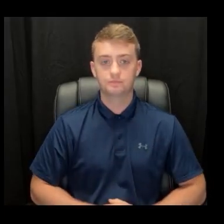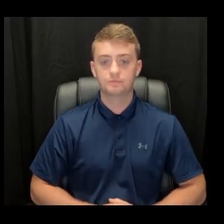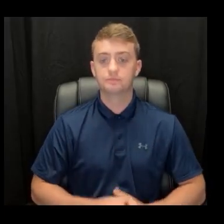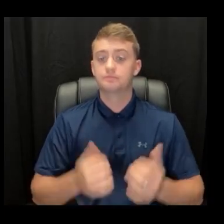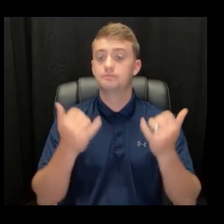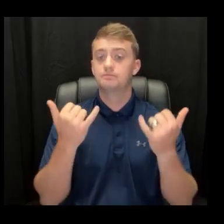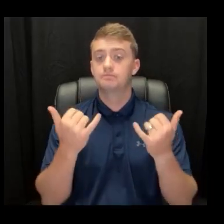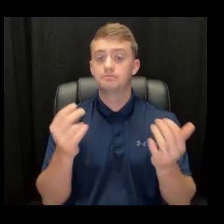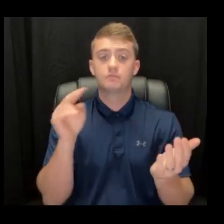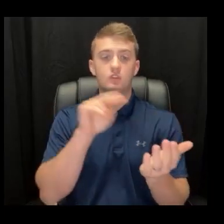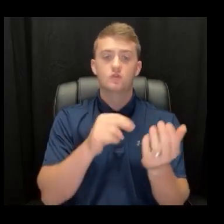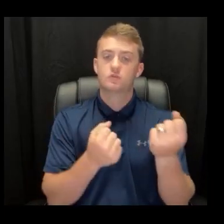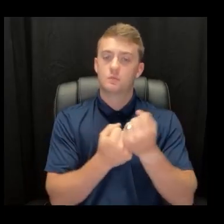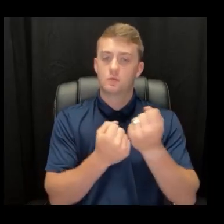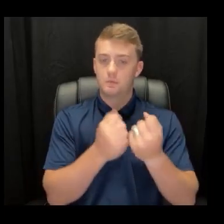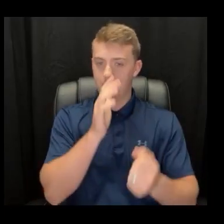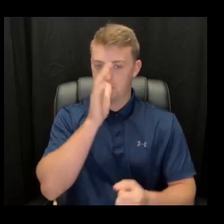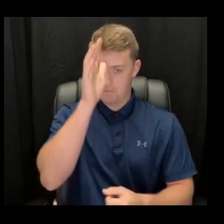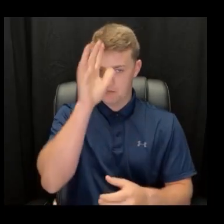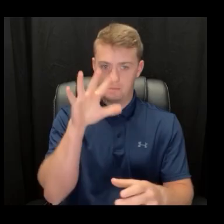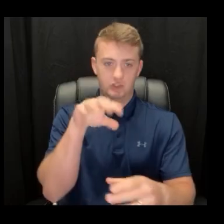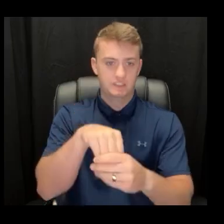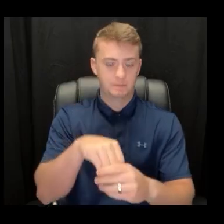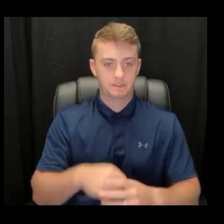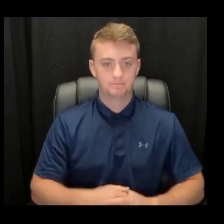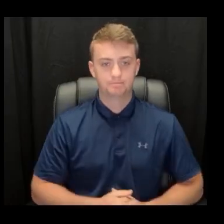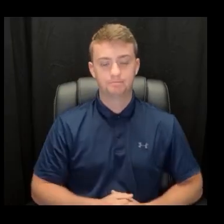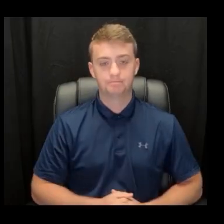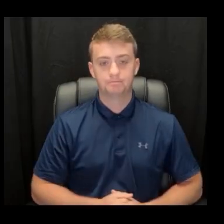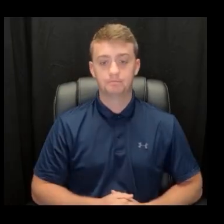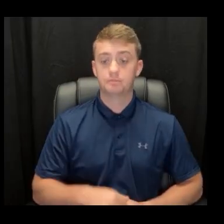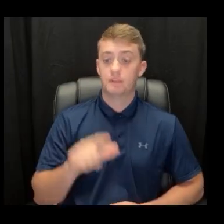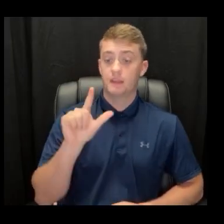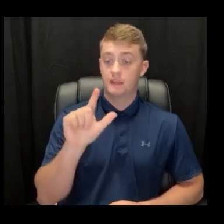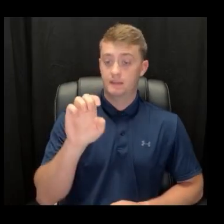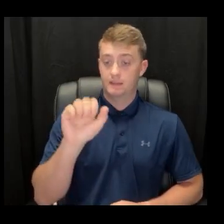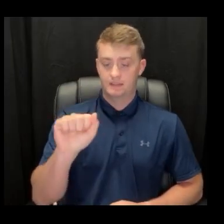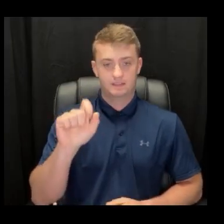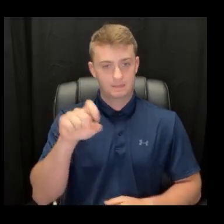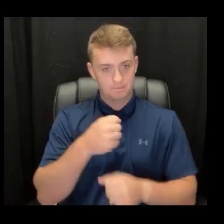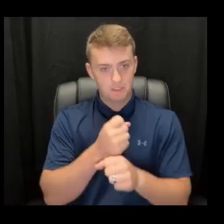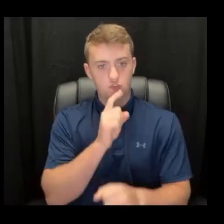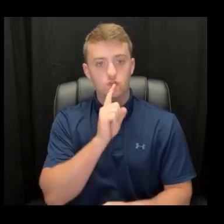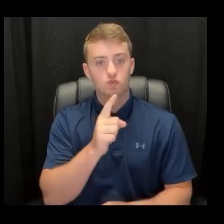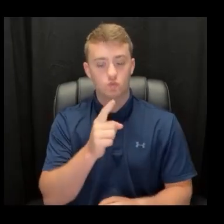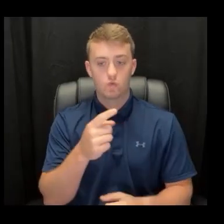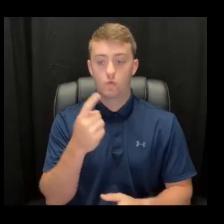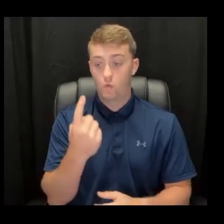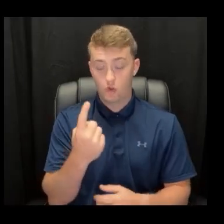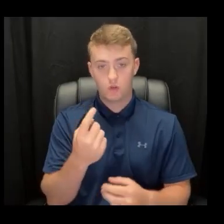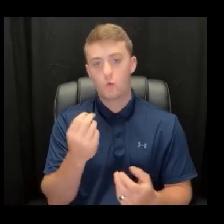Let's look at supporting parent participation. The LEA shall ensure that one or both of the parents